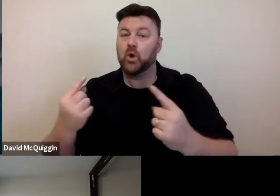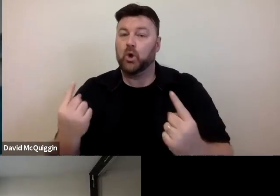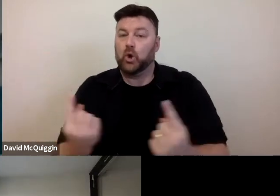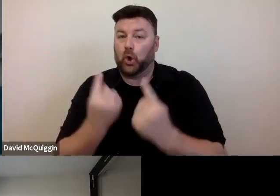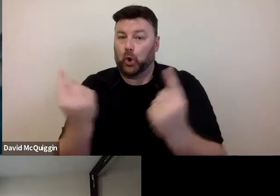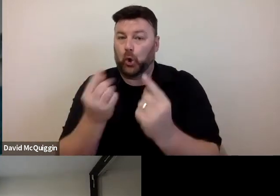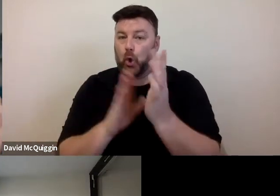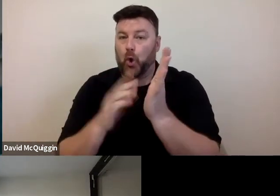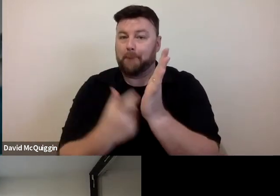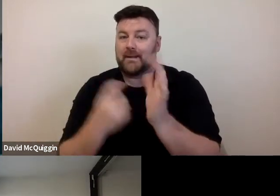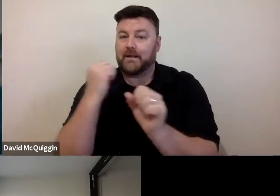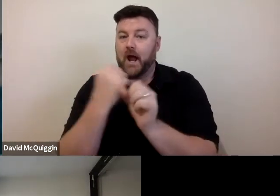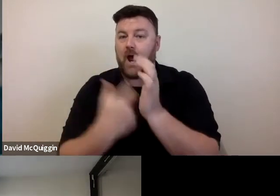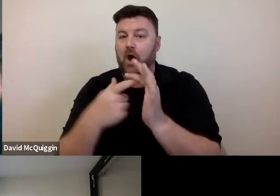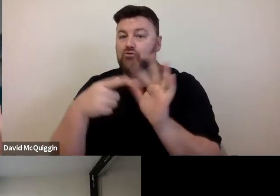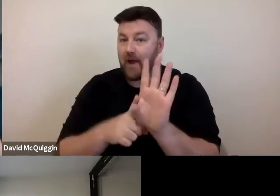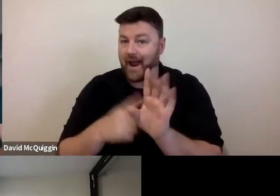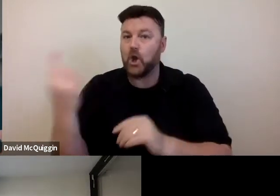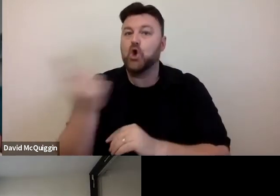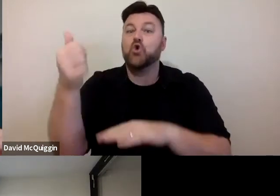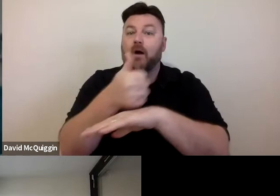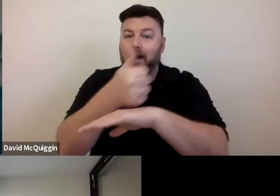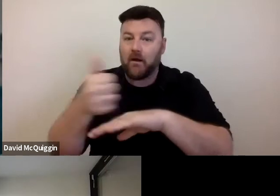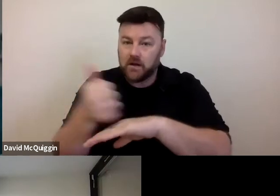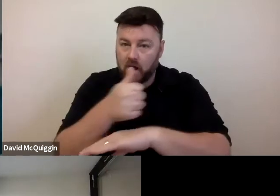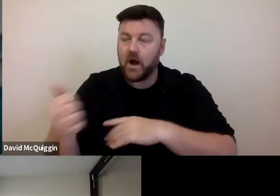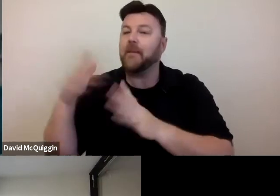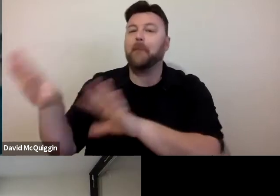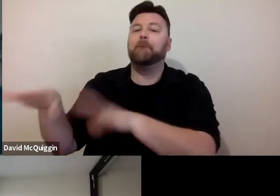Grey was going to be and choosing their favourite actors so we were